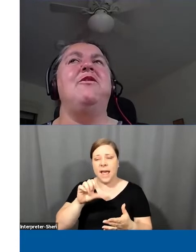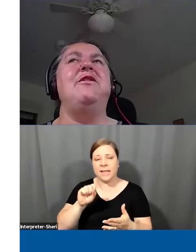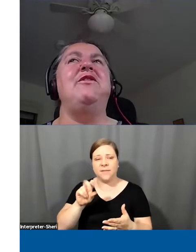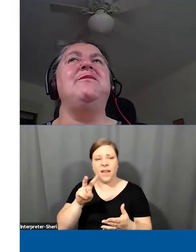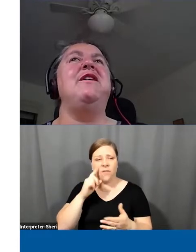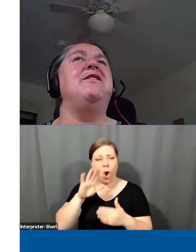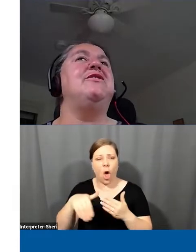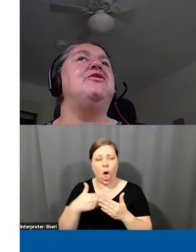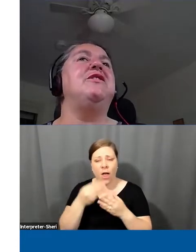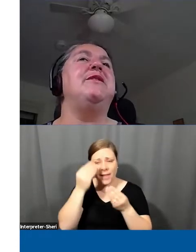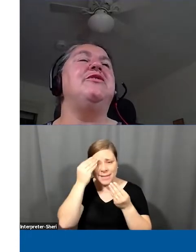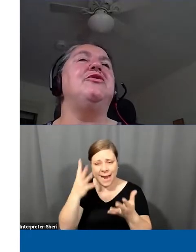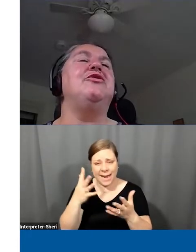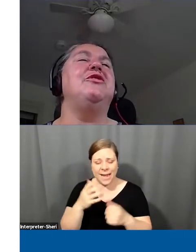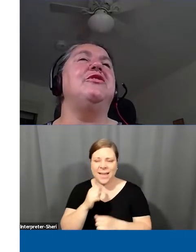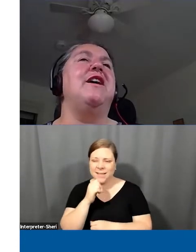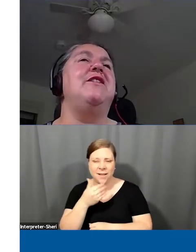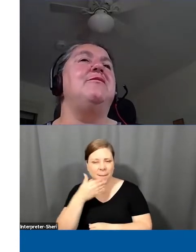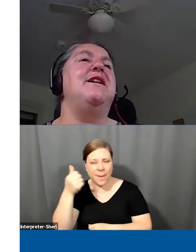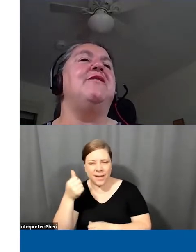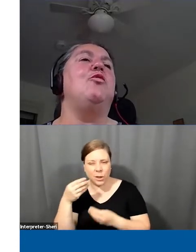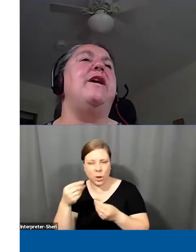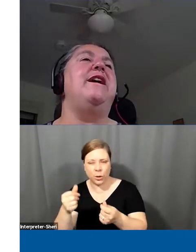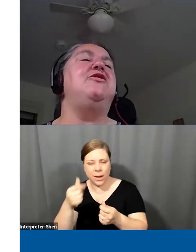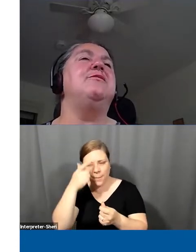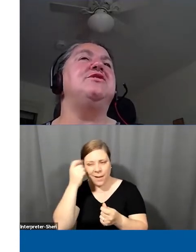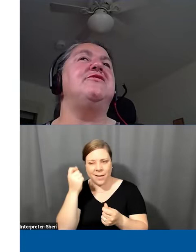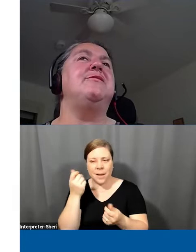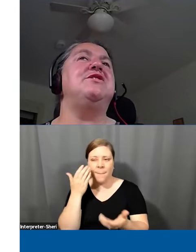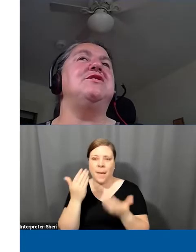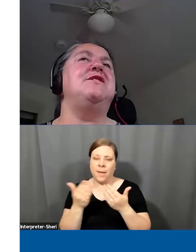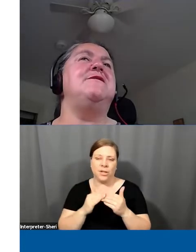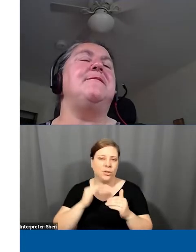The reason I'm saying this is not the best solution, 'cause again, you might have way too much information in it.